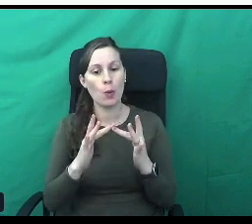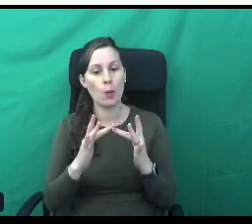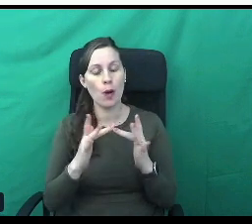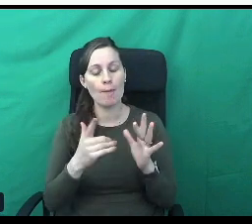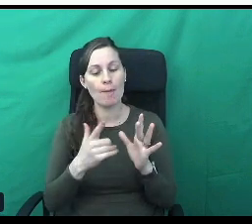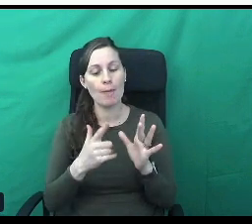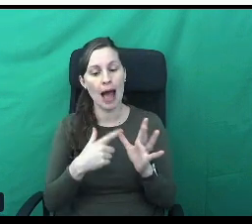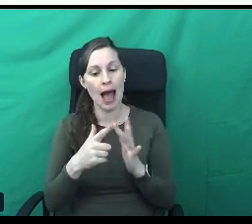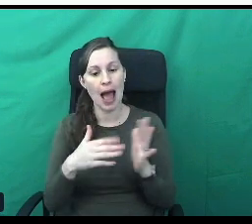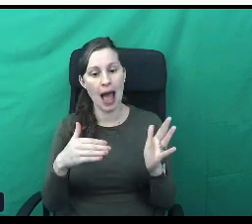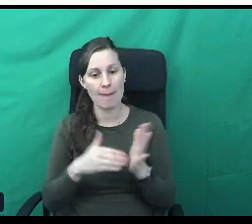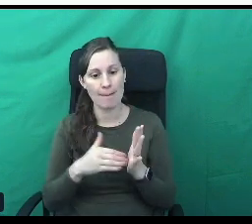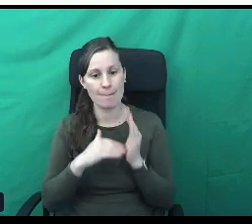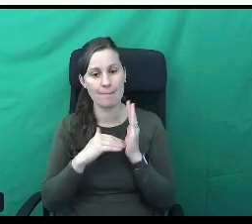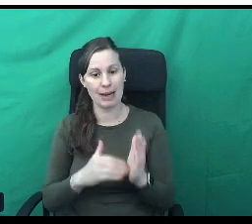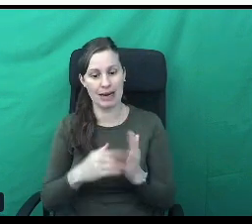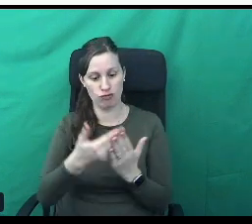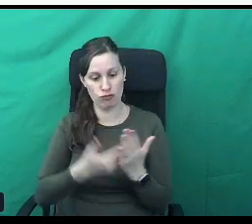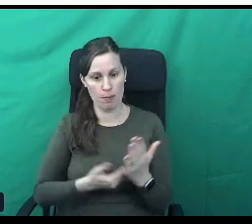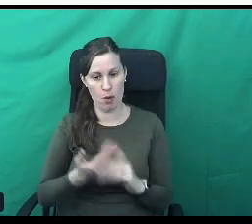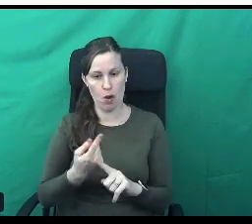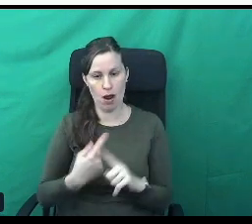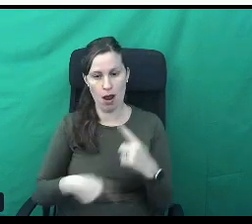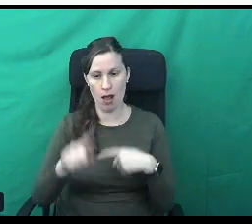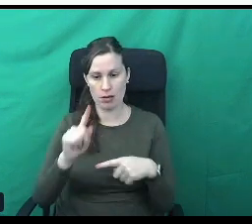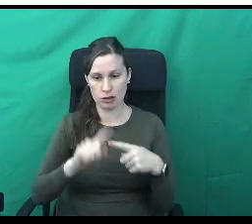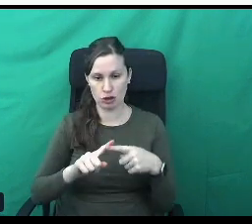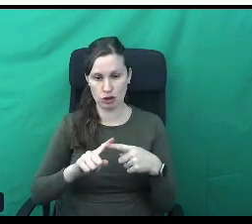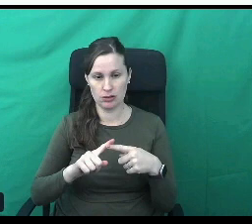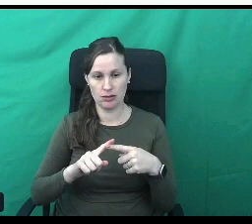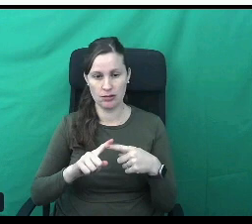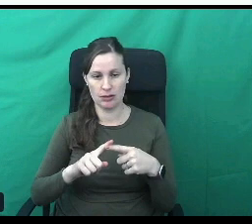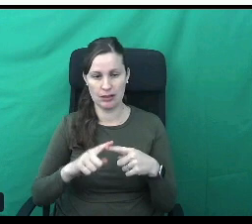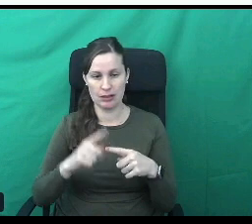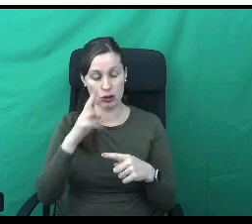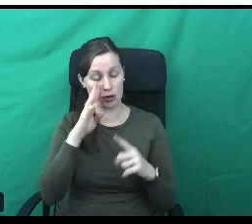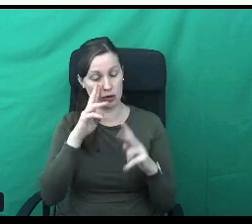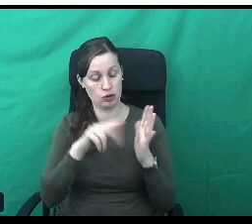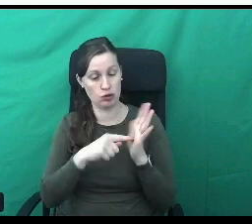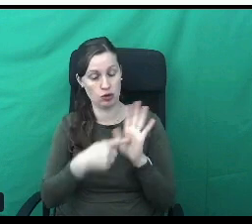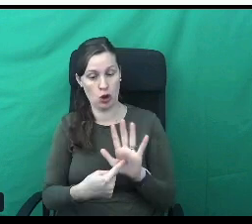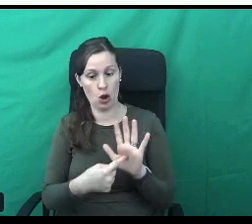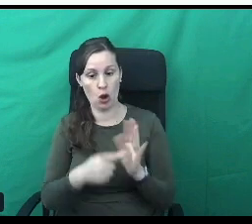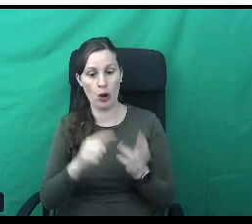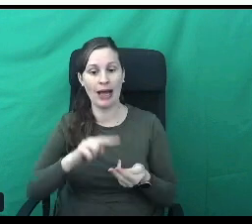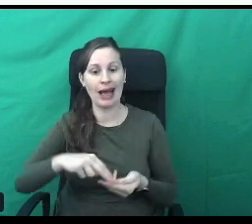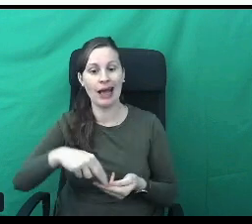I think was from last year now, is showing an increase in the use of ARIA attributes.